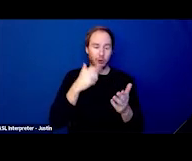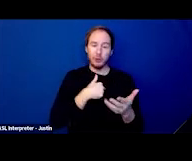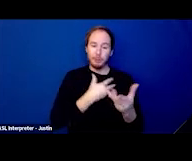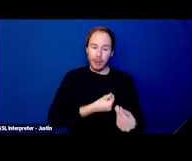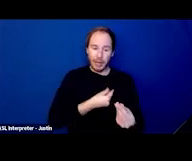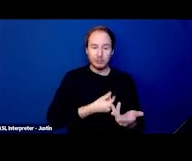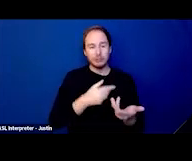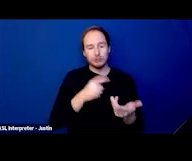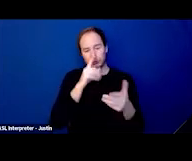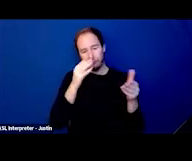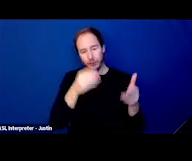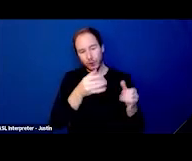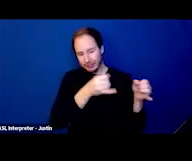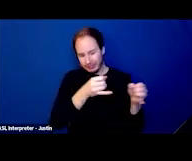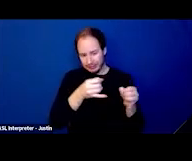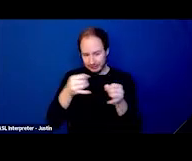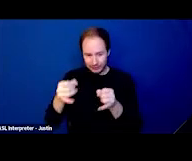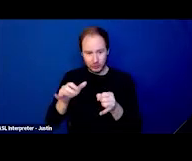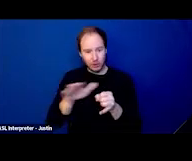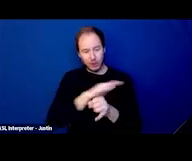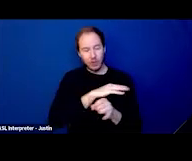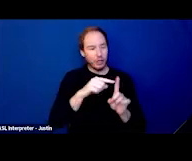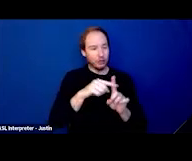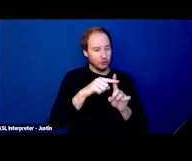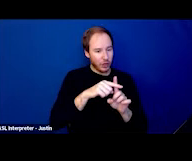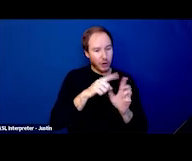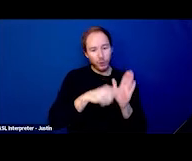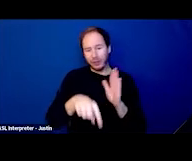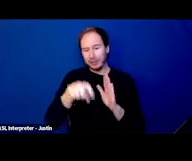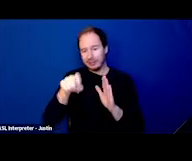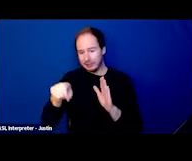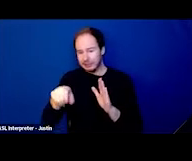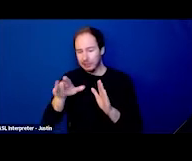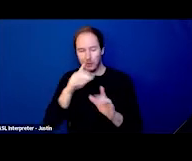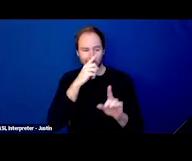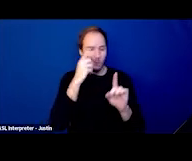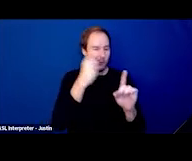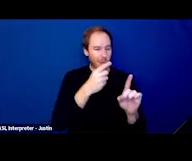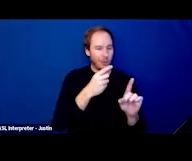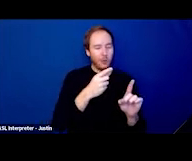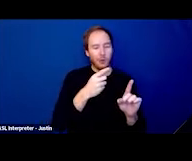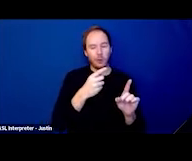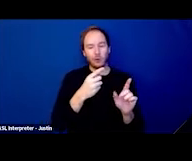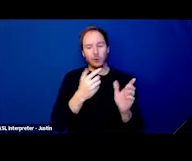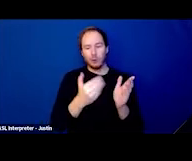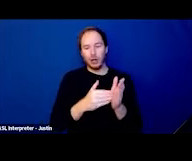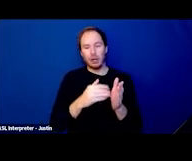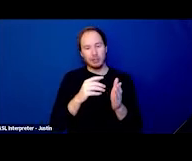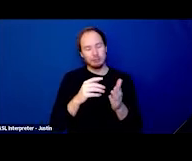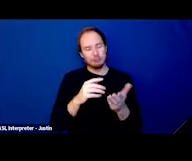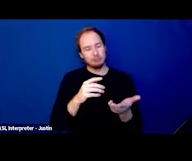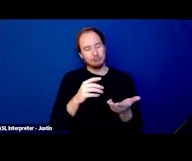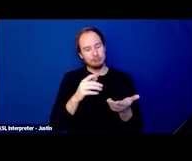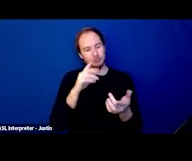on each individual person's strengths and their needs and their goals for themselves, and really working from a place of humility and partnership.